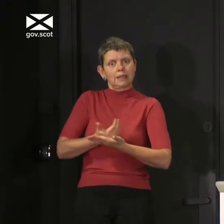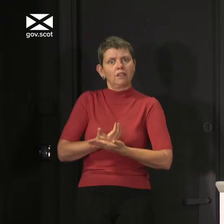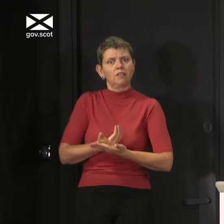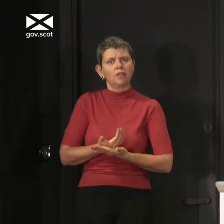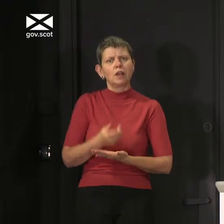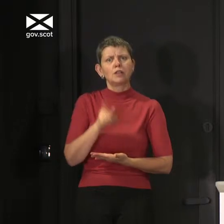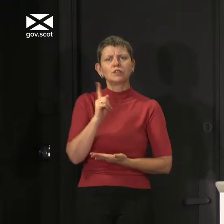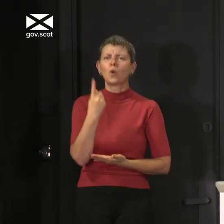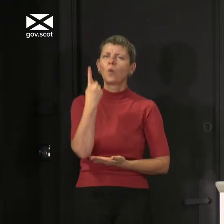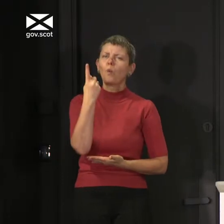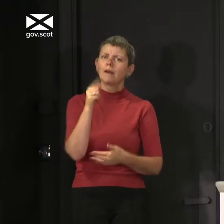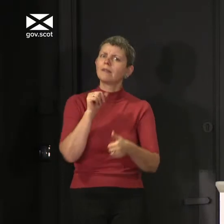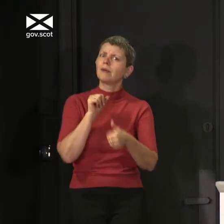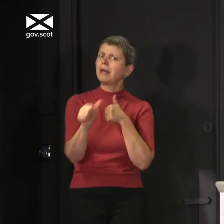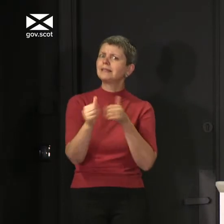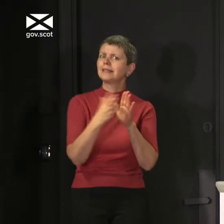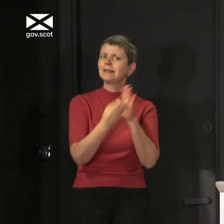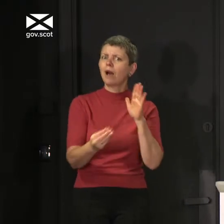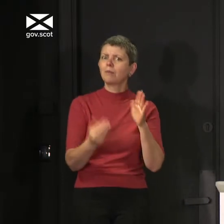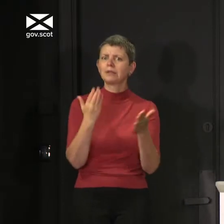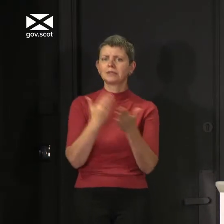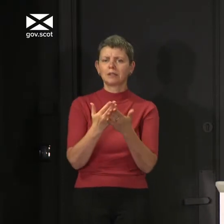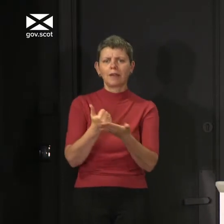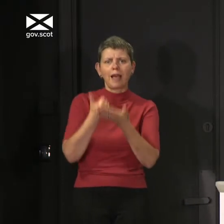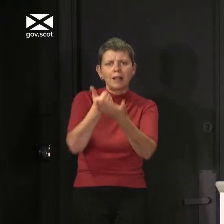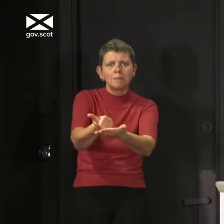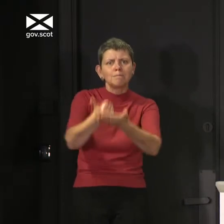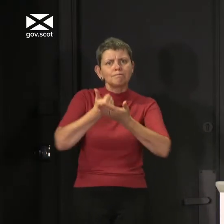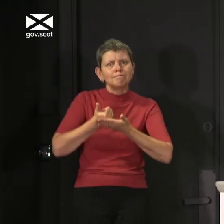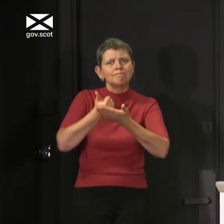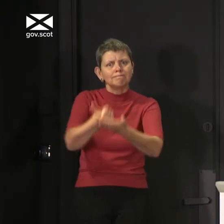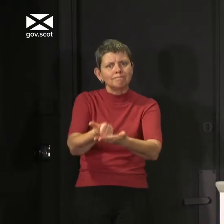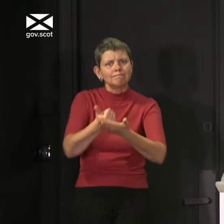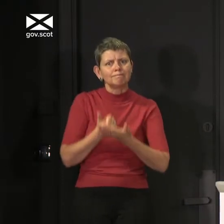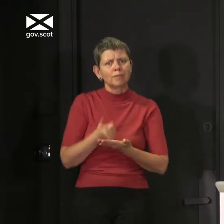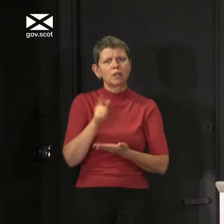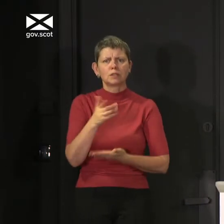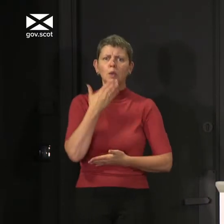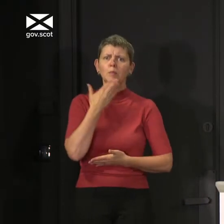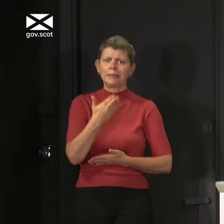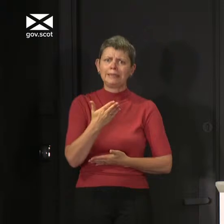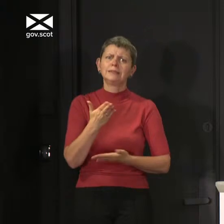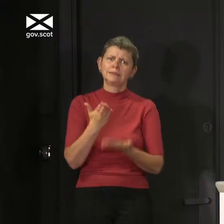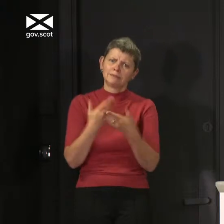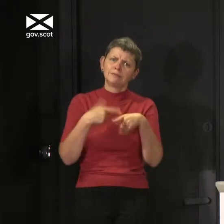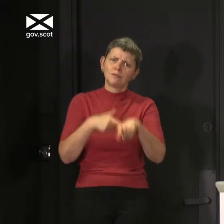that spirit of solidarity and fellow feeling. So let's all do it for that reason.